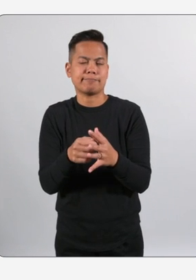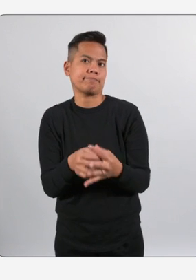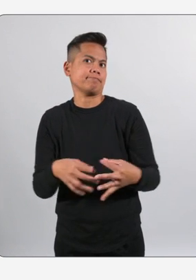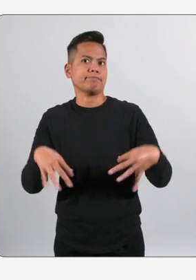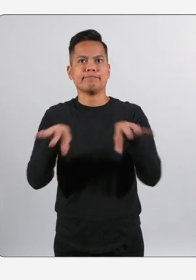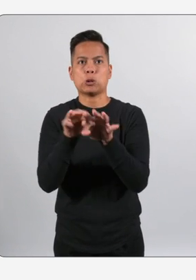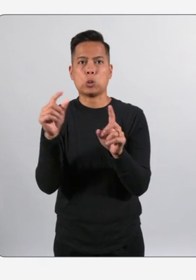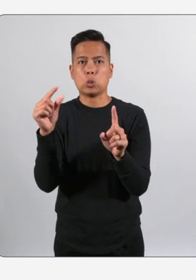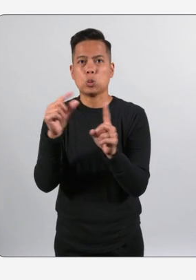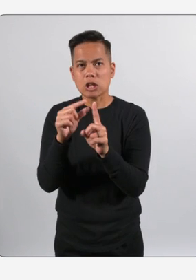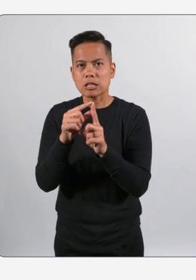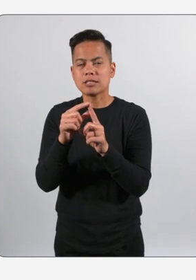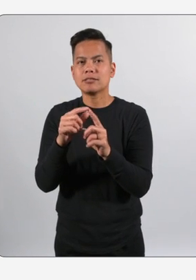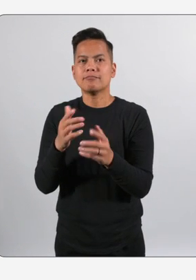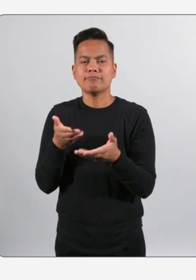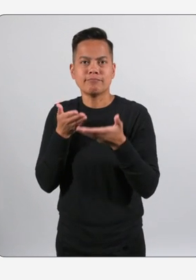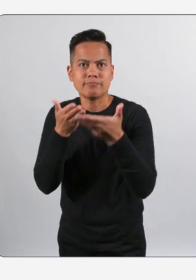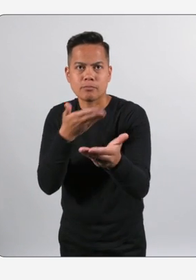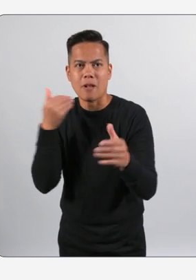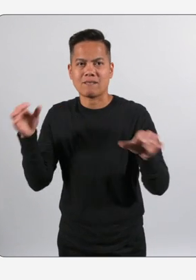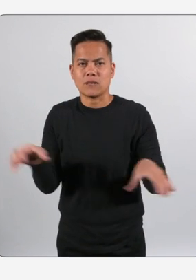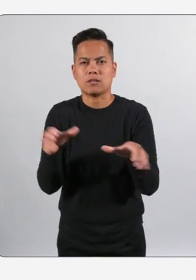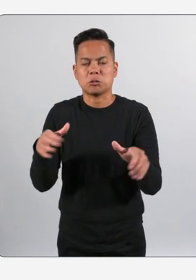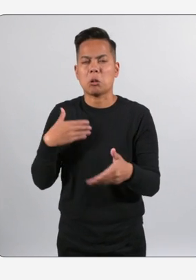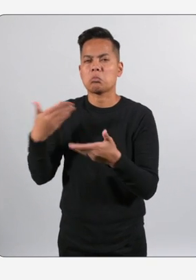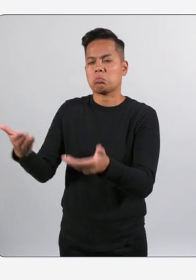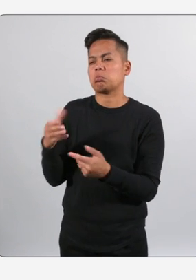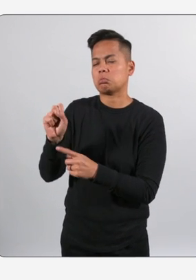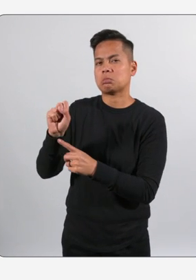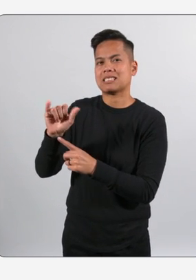I'm going to invite Sylvanus up on stage to tell you all about it.